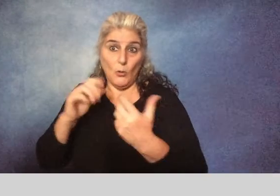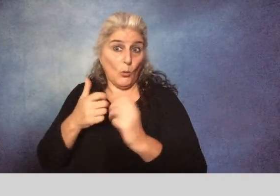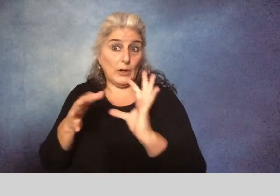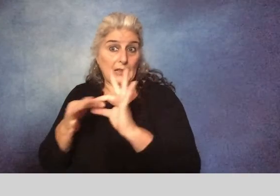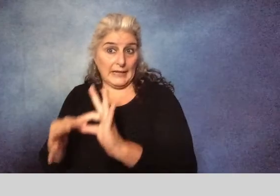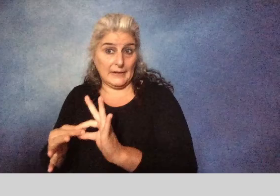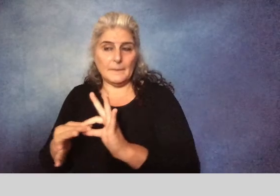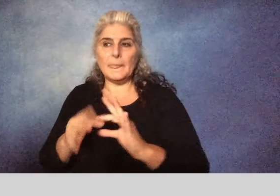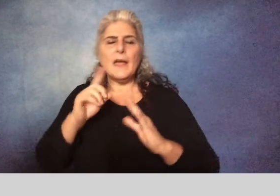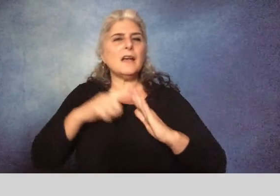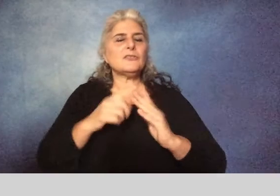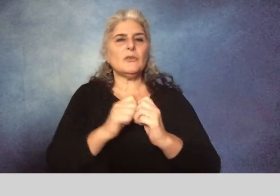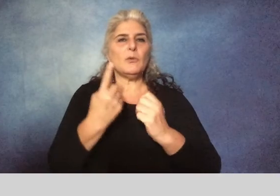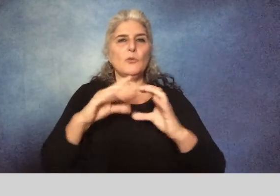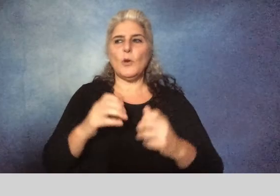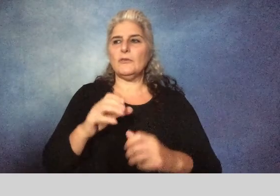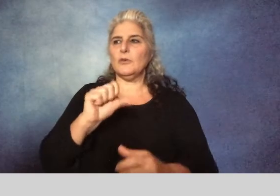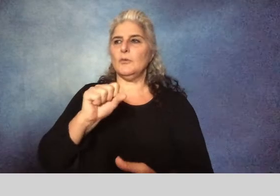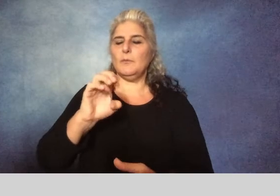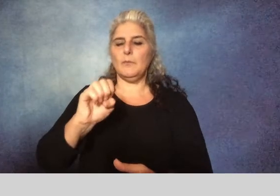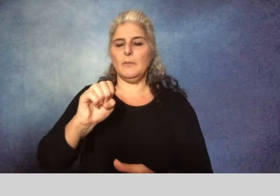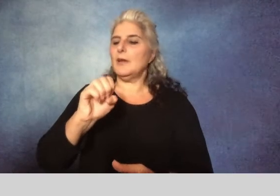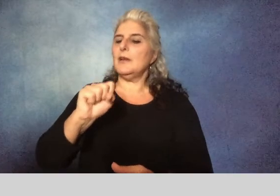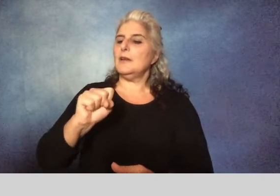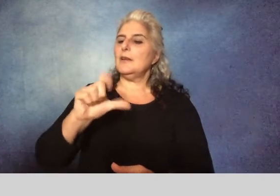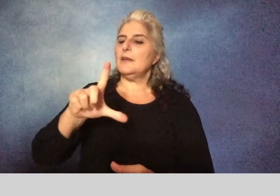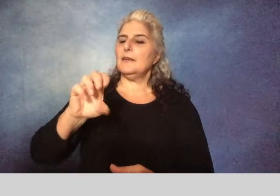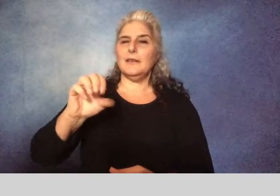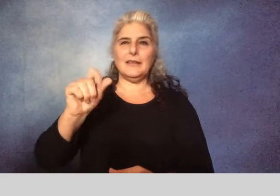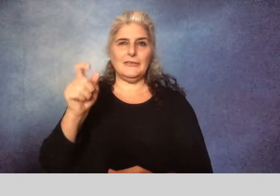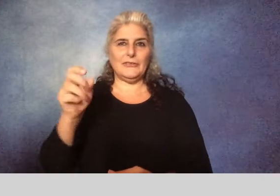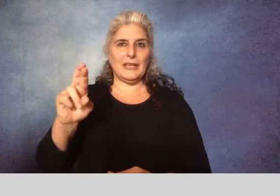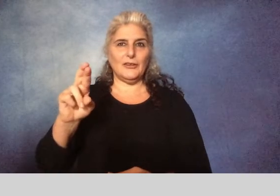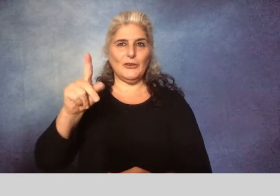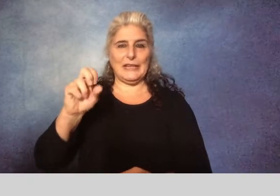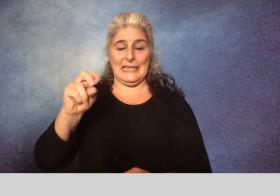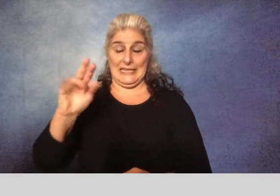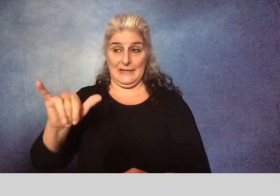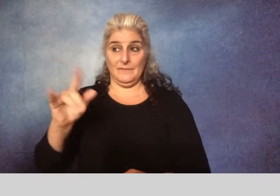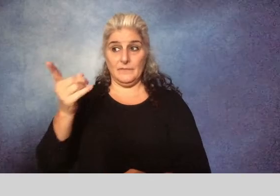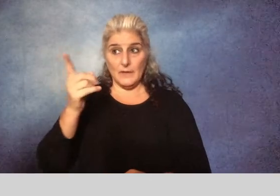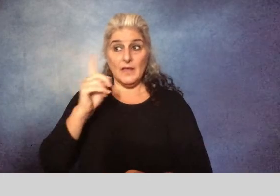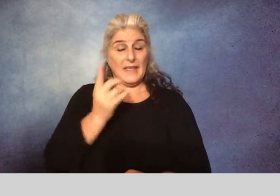I started with Sleater-Kinney who had five albums in the data set. All five generally cluster near each other,